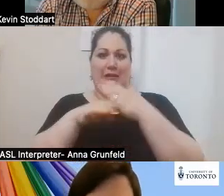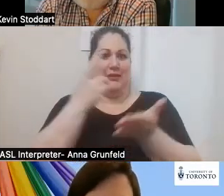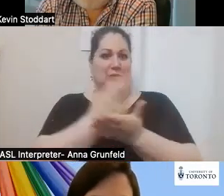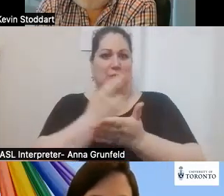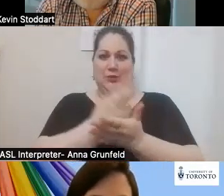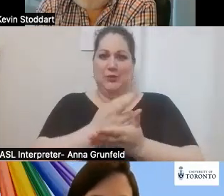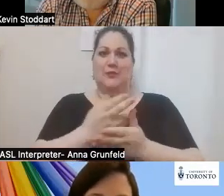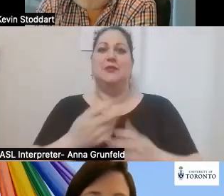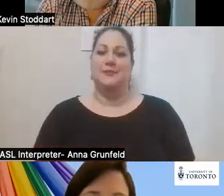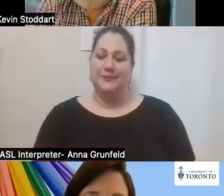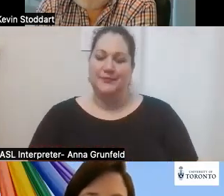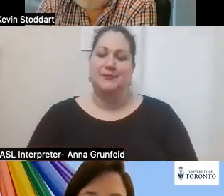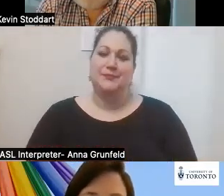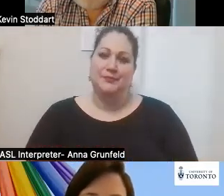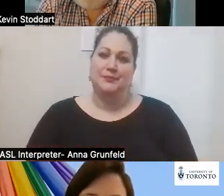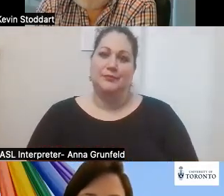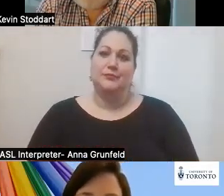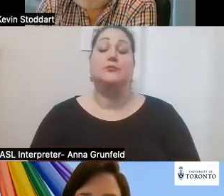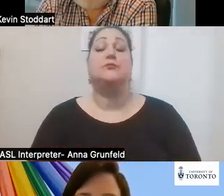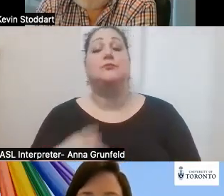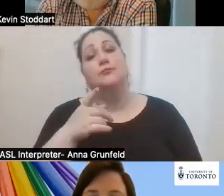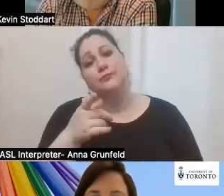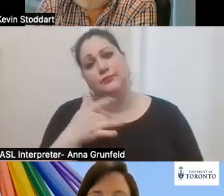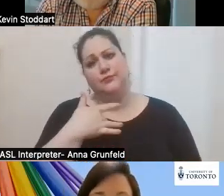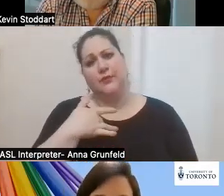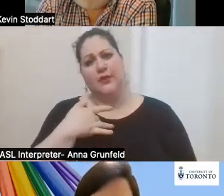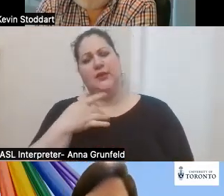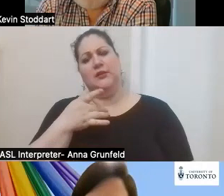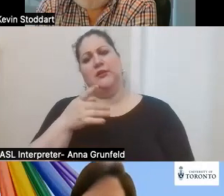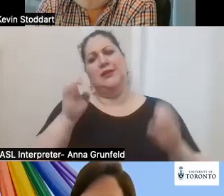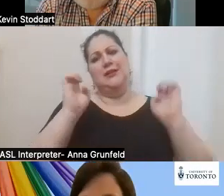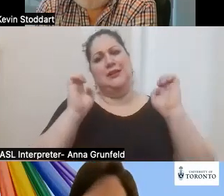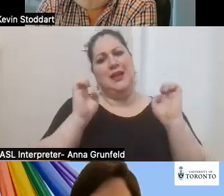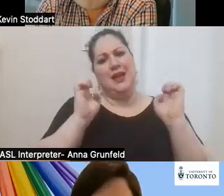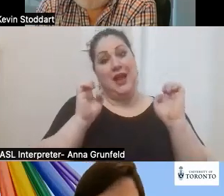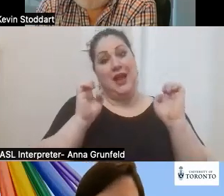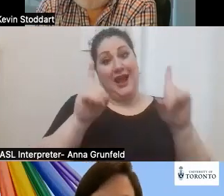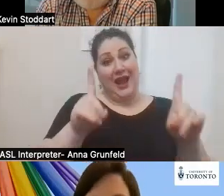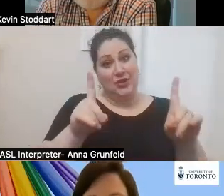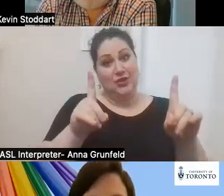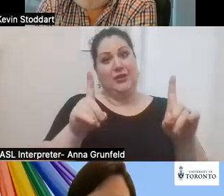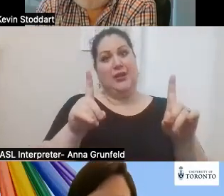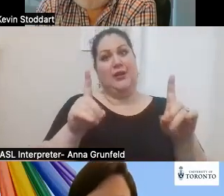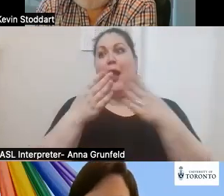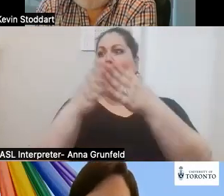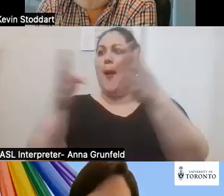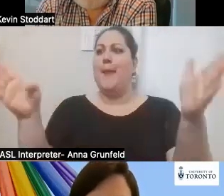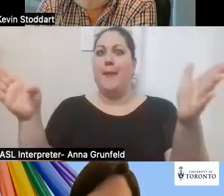So, to what degree does educating the public, so employers, academic departments, etcetera